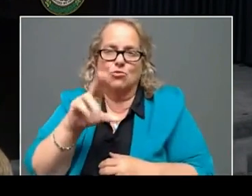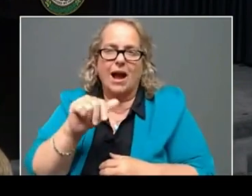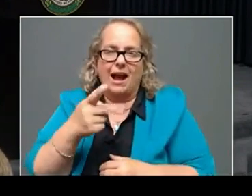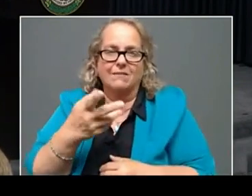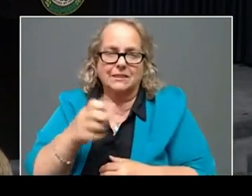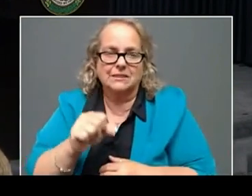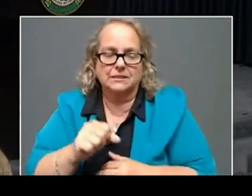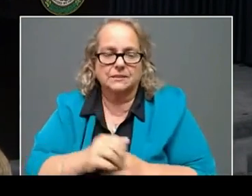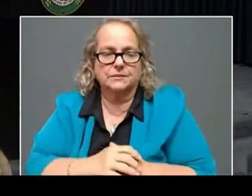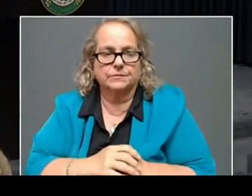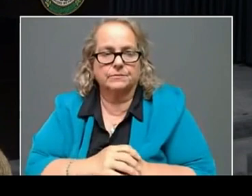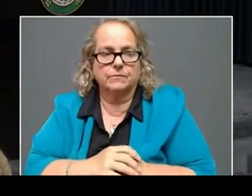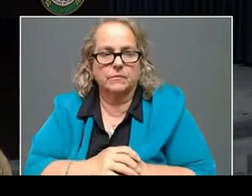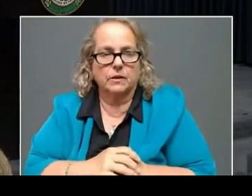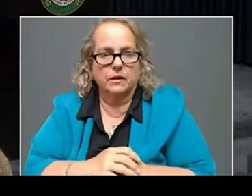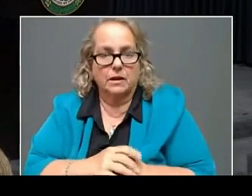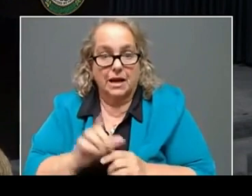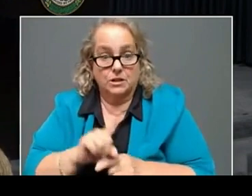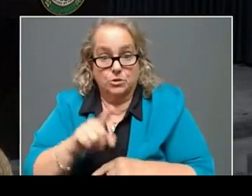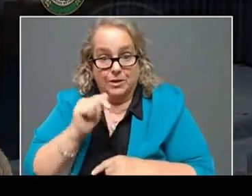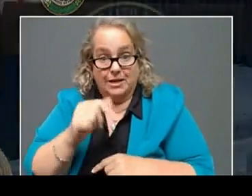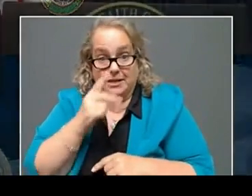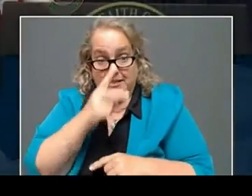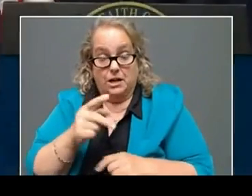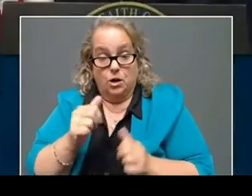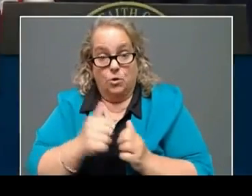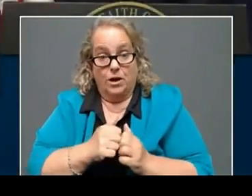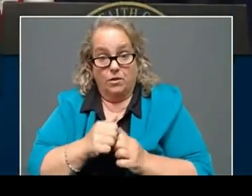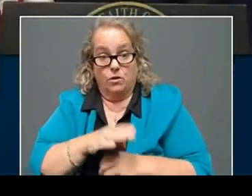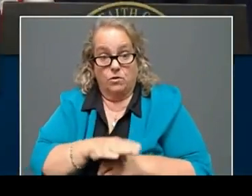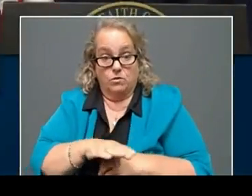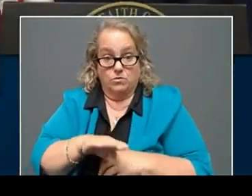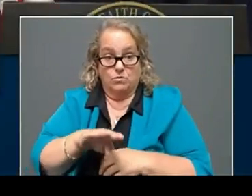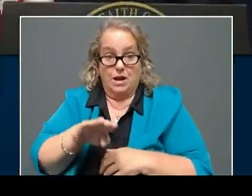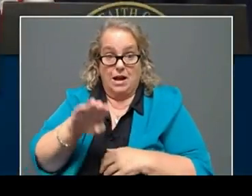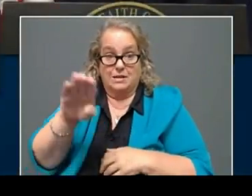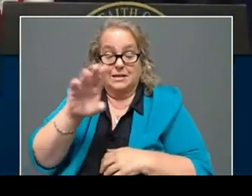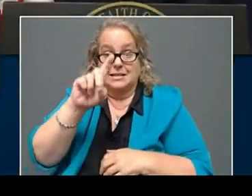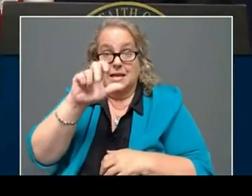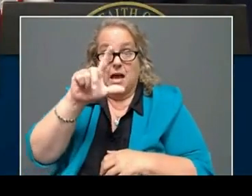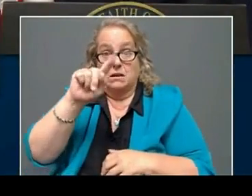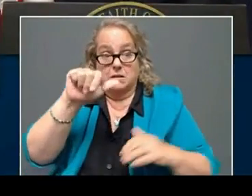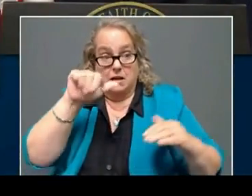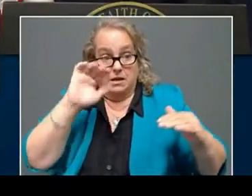So as you can see with the rise of the delta variant. Um The